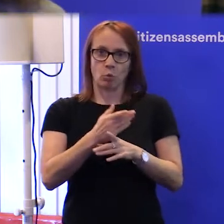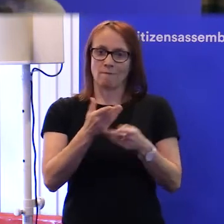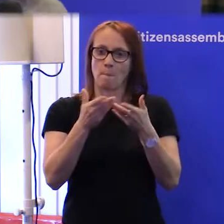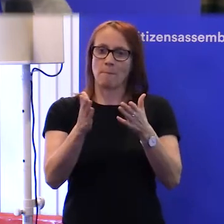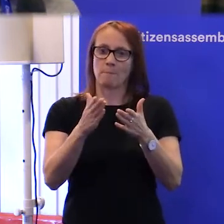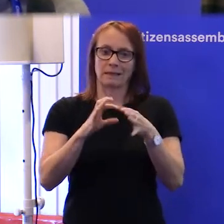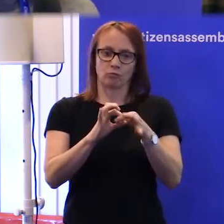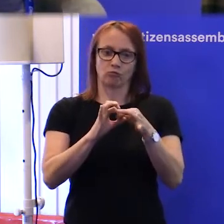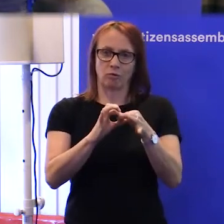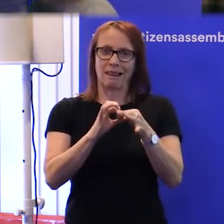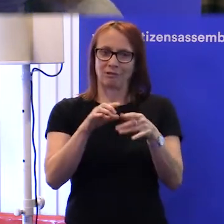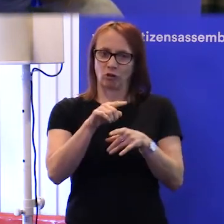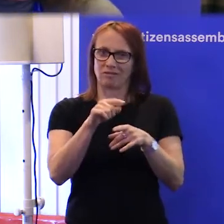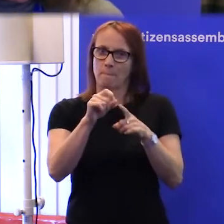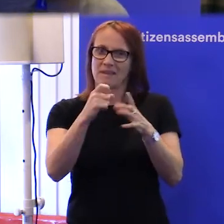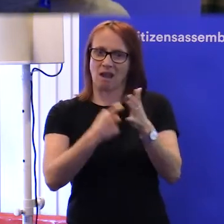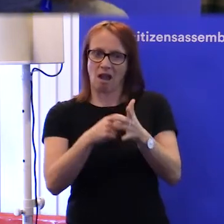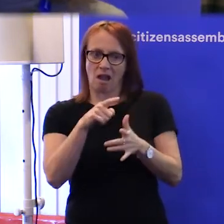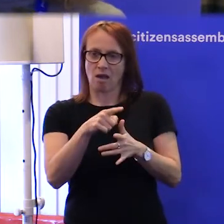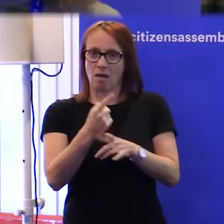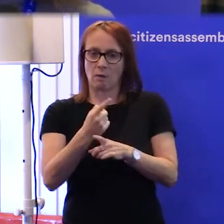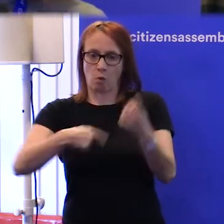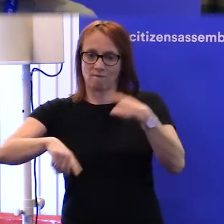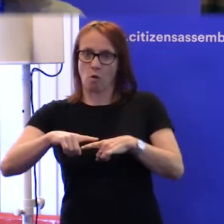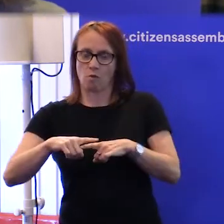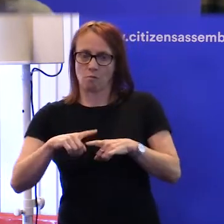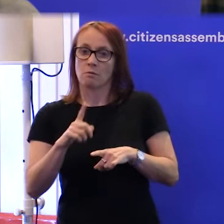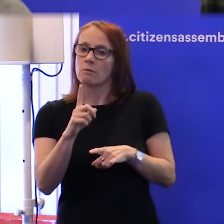Public Relation services for the assembly here and but he also formerly